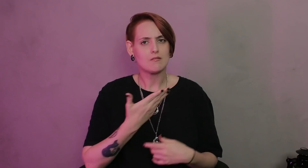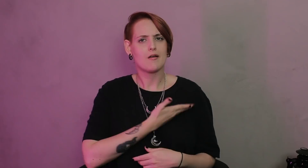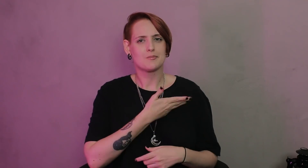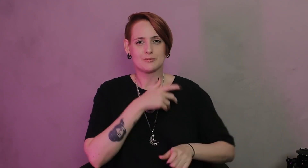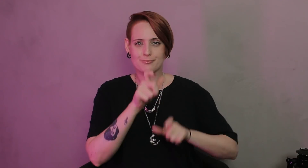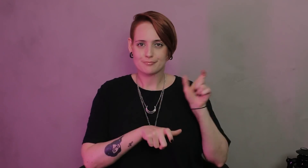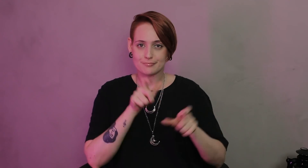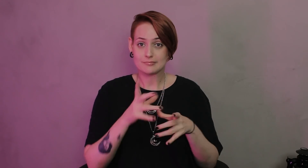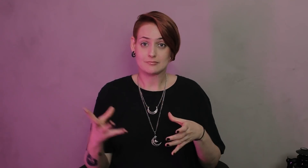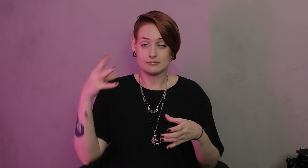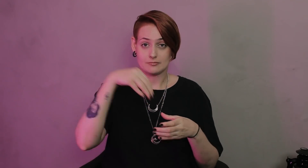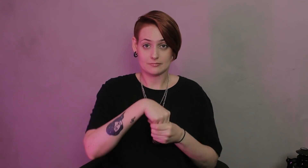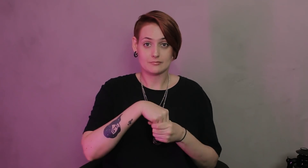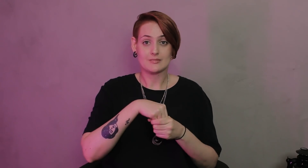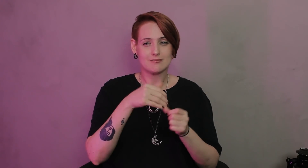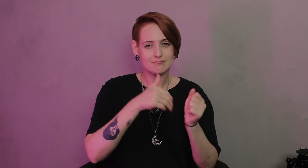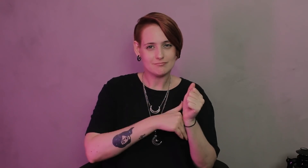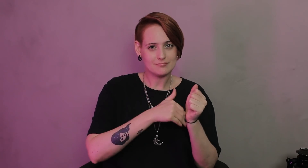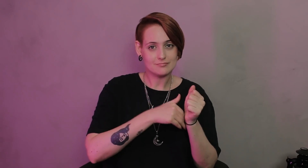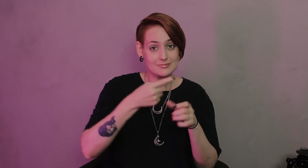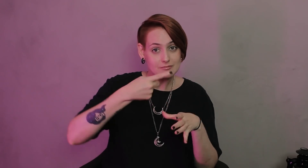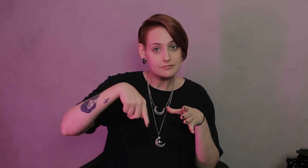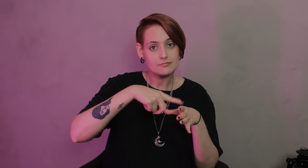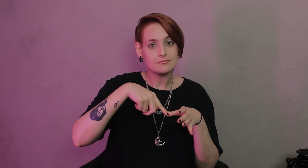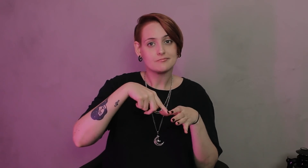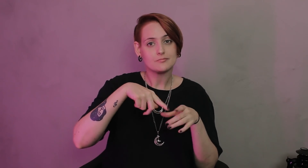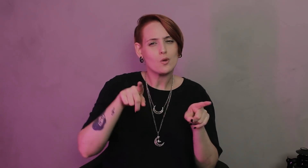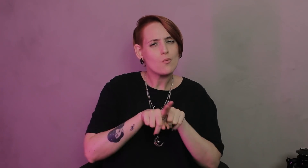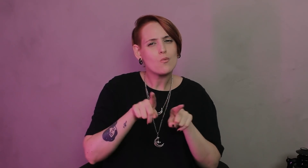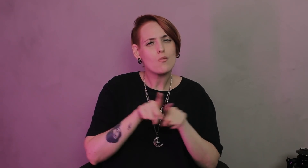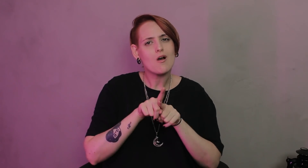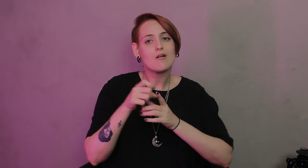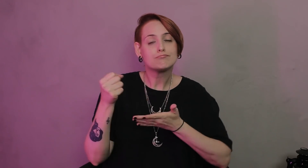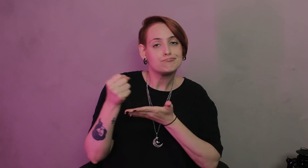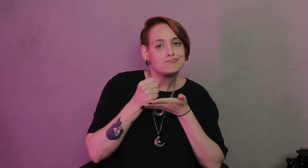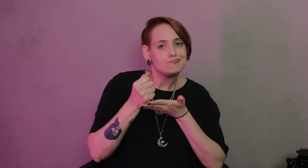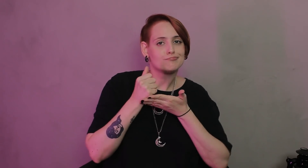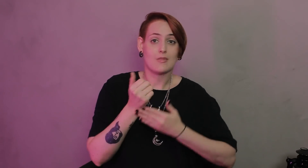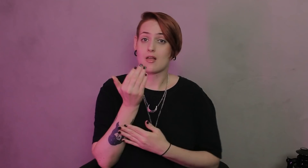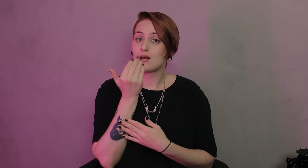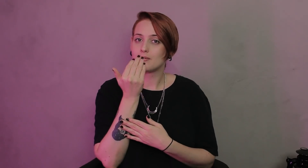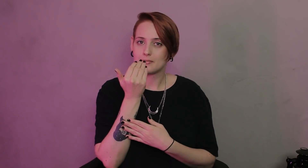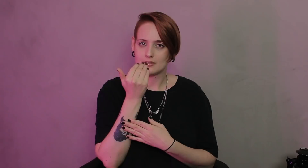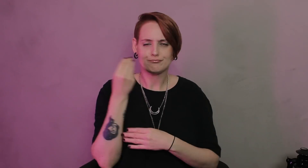The friends of the “Secret Annex”, who provided food